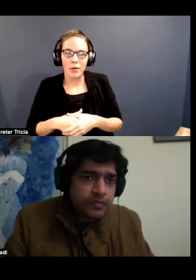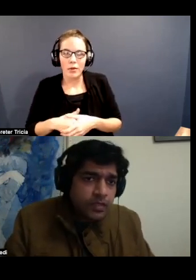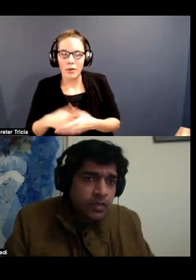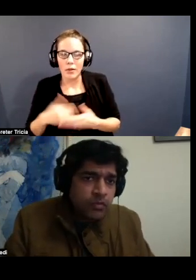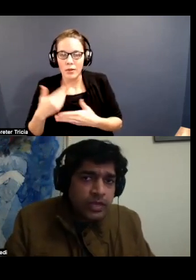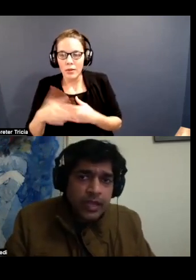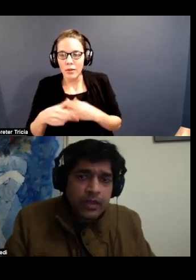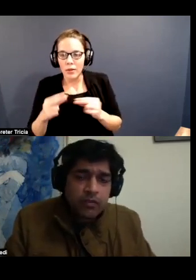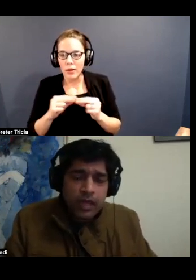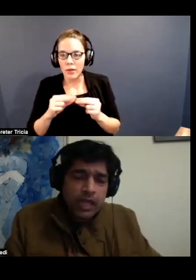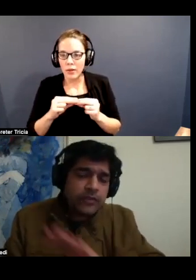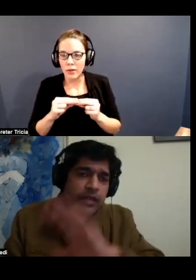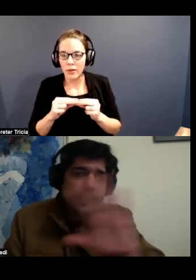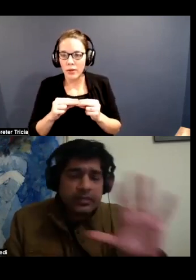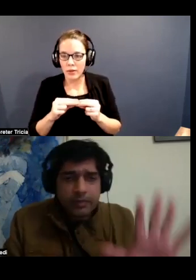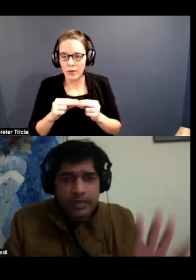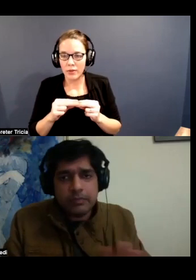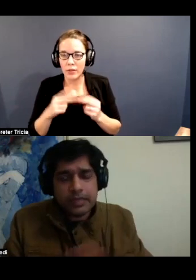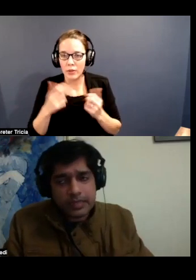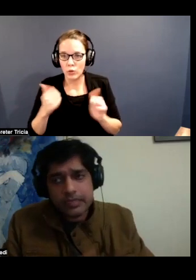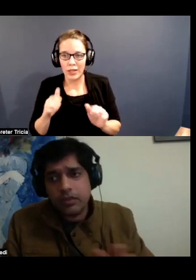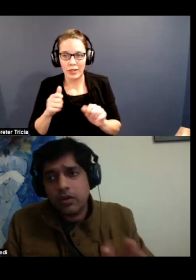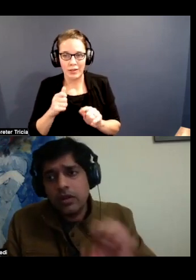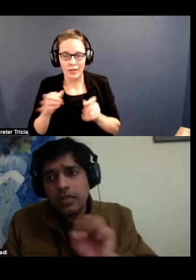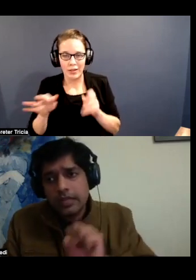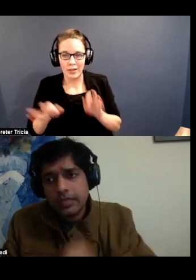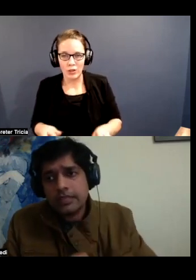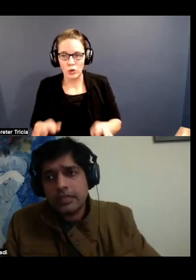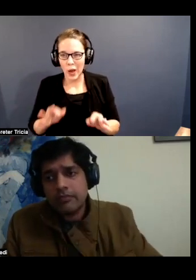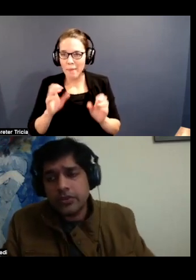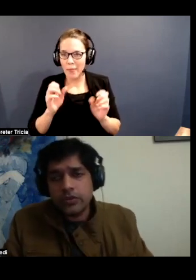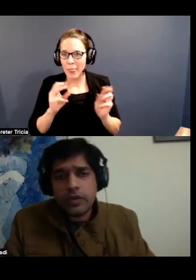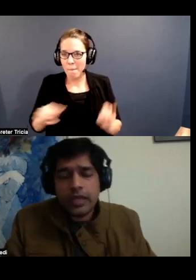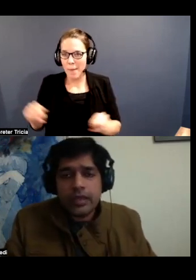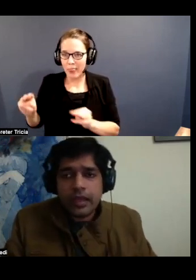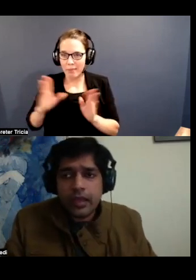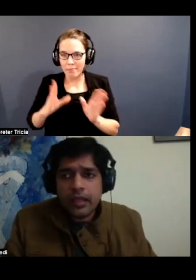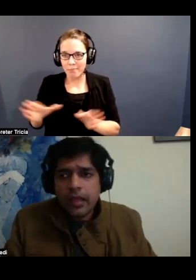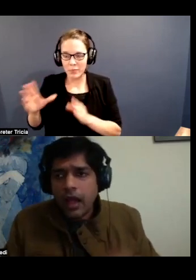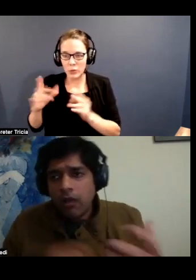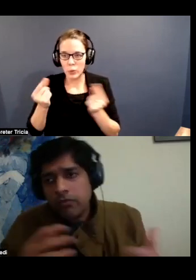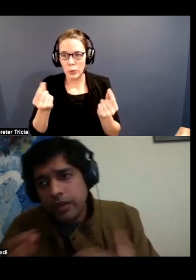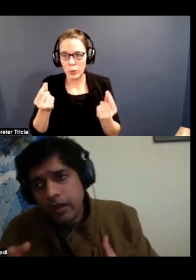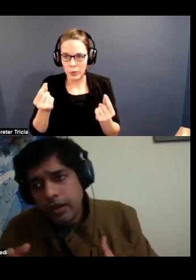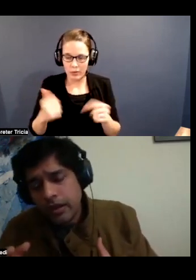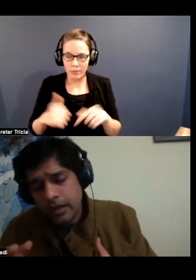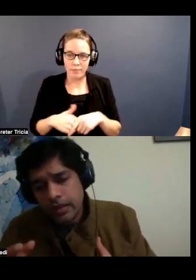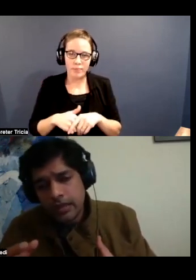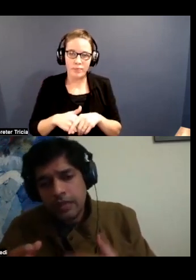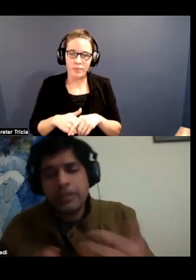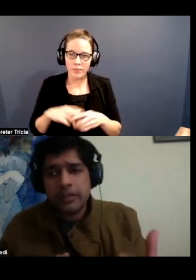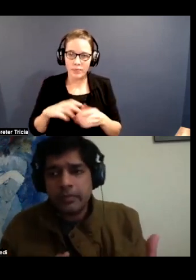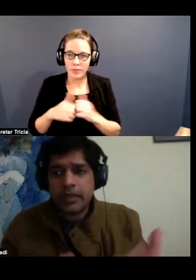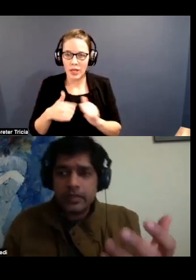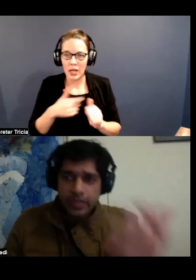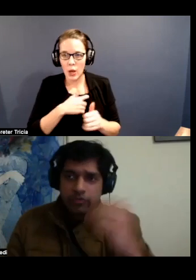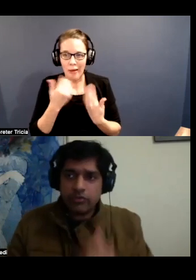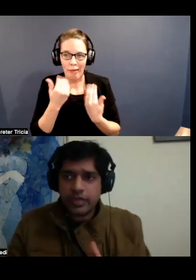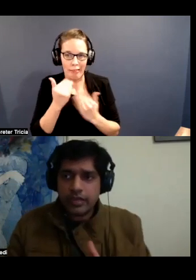I'll try to explain the methods or things that we do and how we are limited by the nature of data.